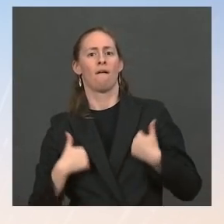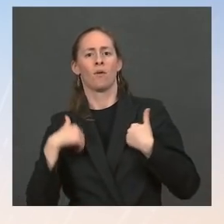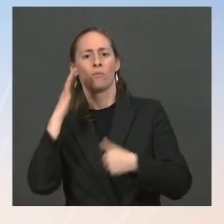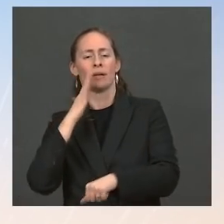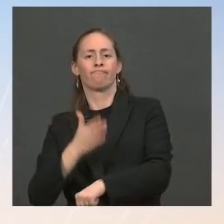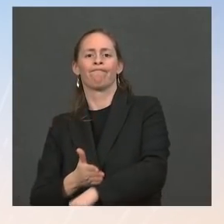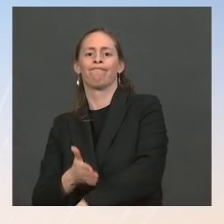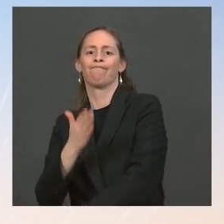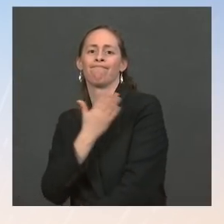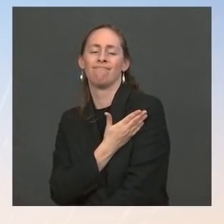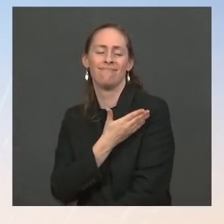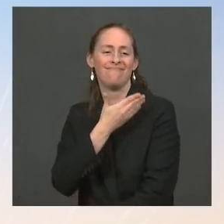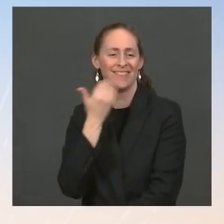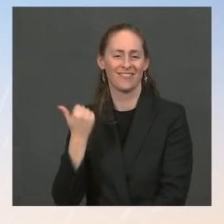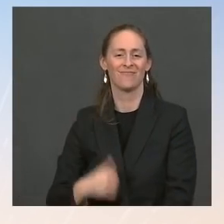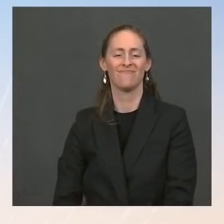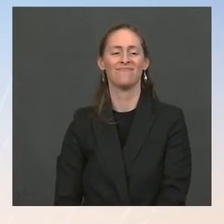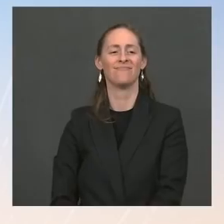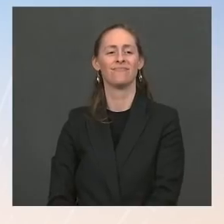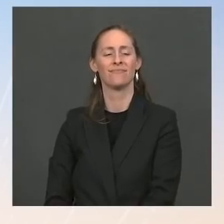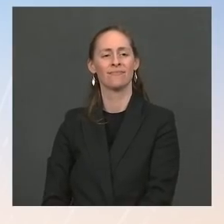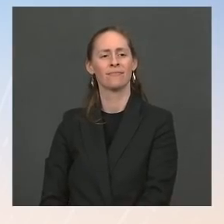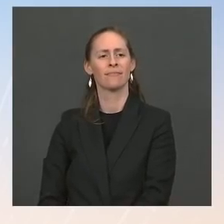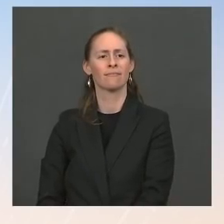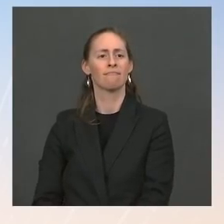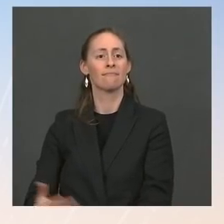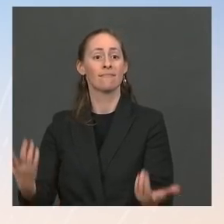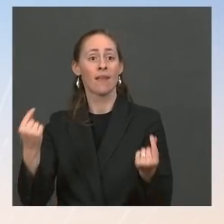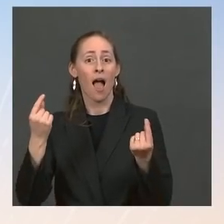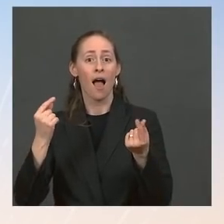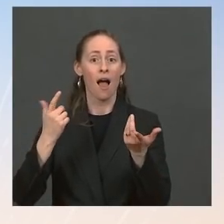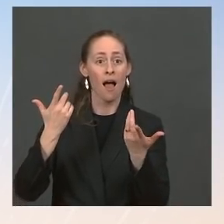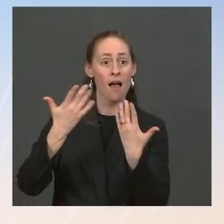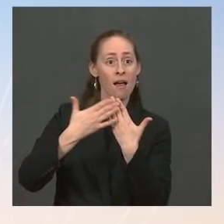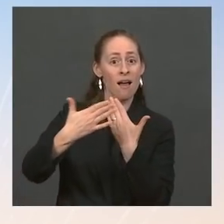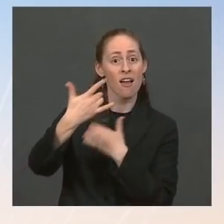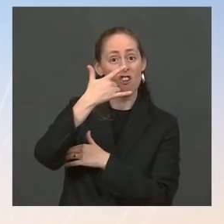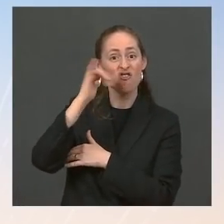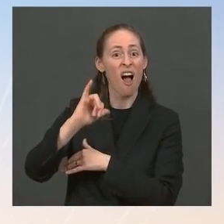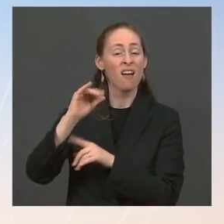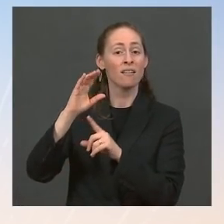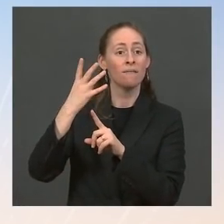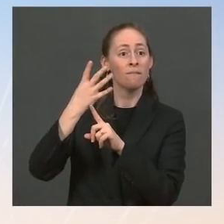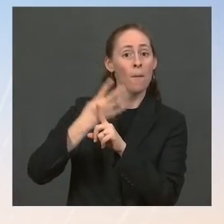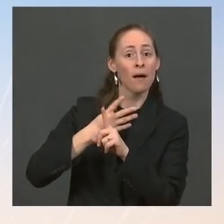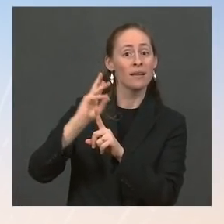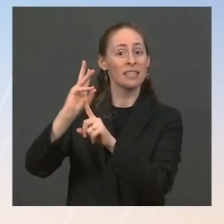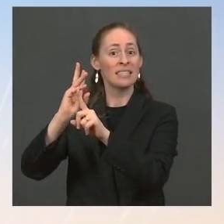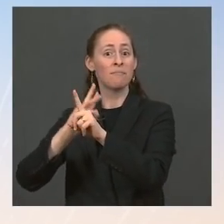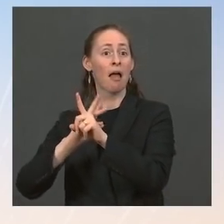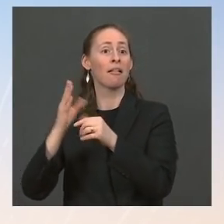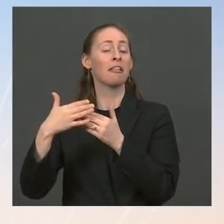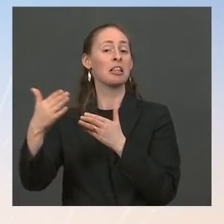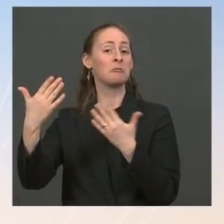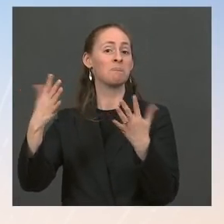We can't predict for you what that will mean two months, six months from now, but there's no question that, you know, that will --